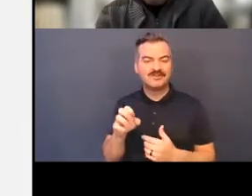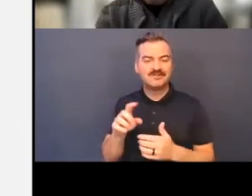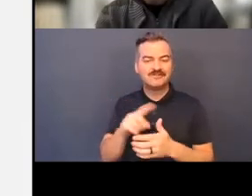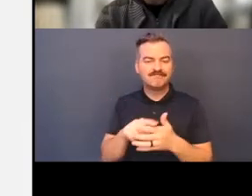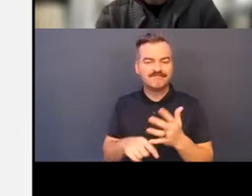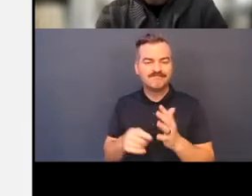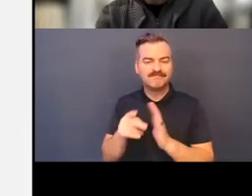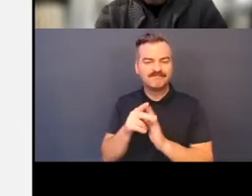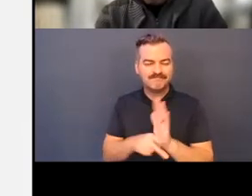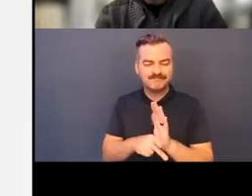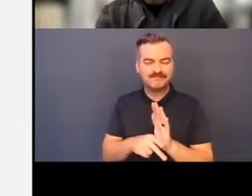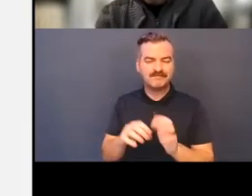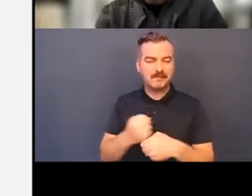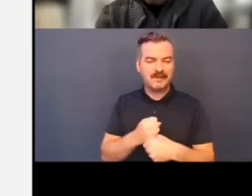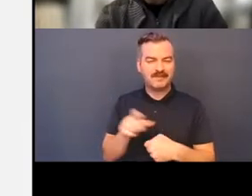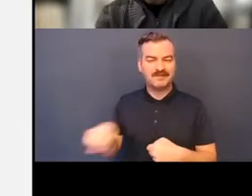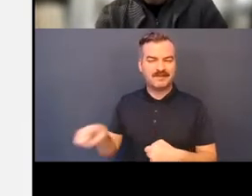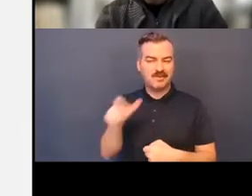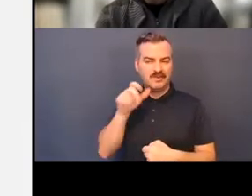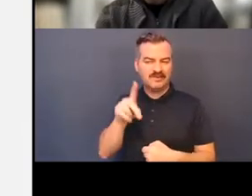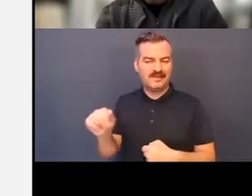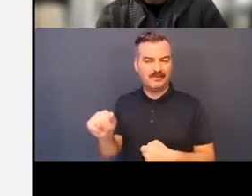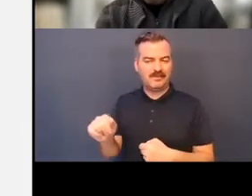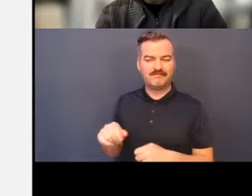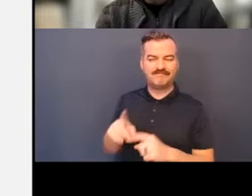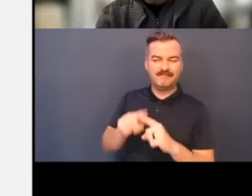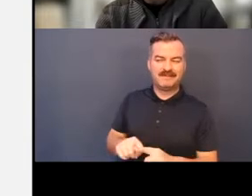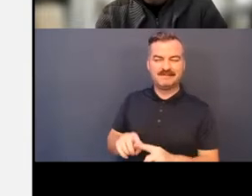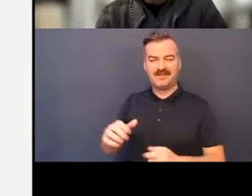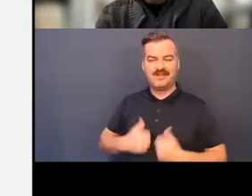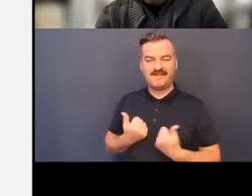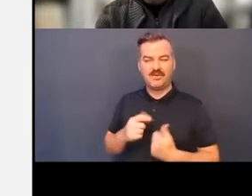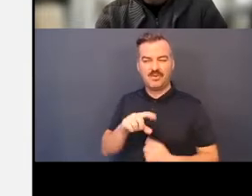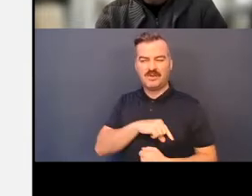for triage and disabled persons, on the basis of the quality of their lives as predicted